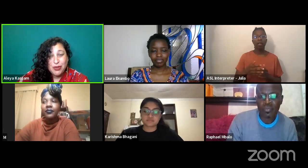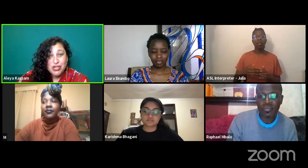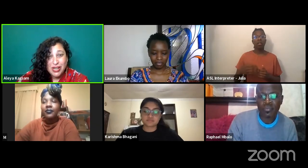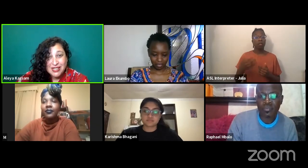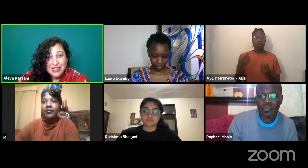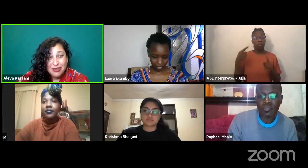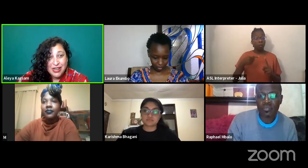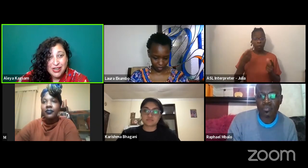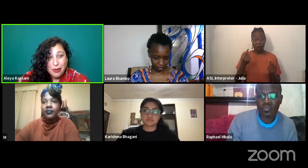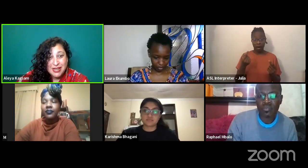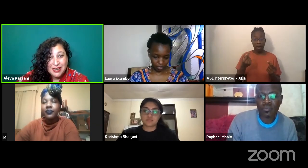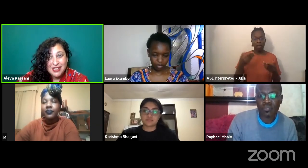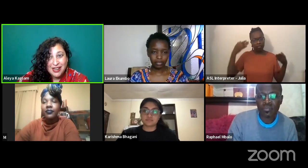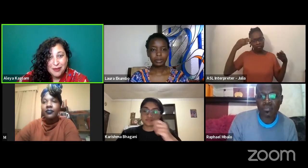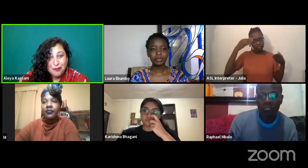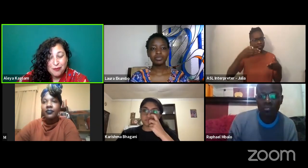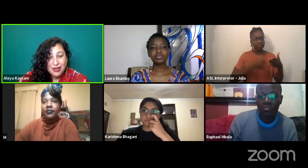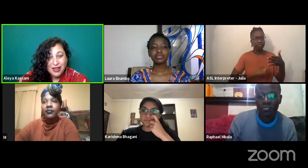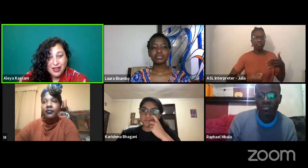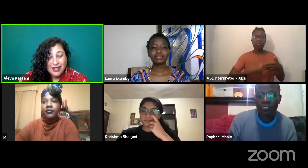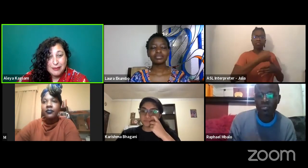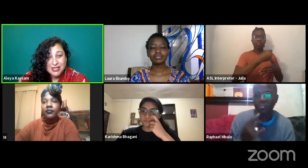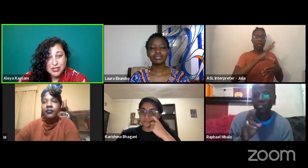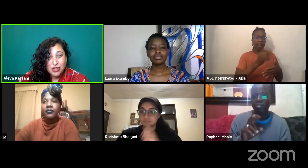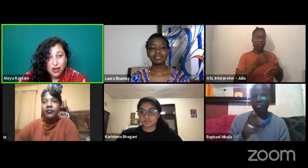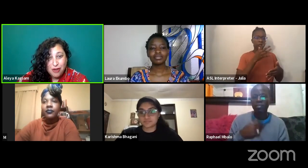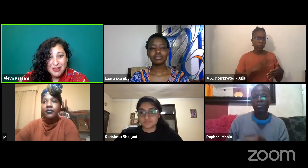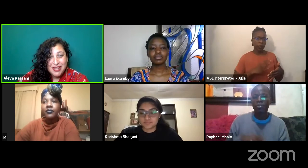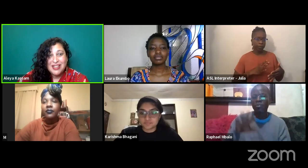You can check us out at our website lamsisterhood.com